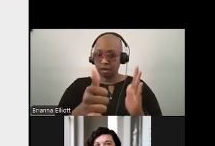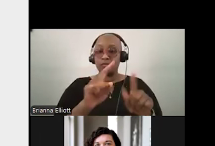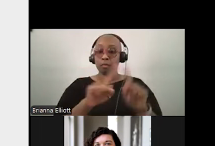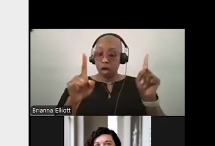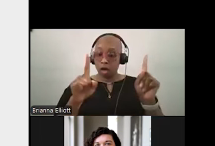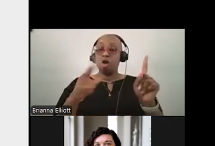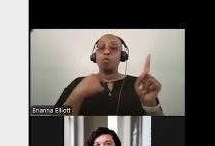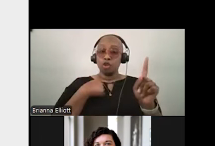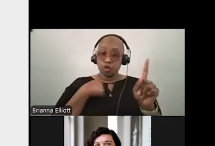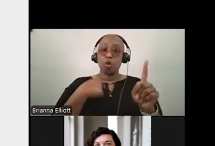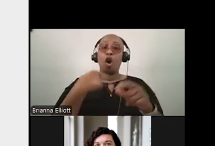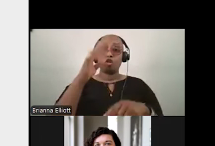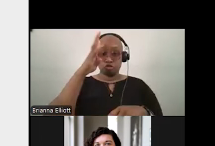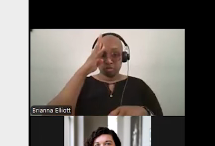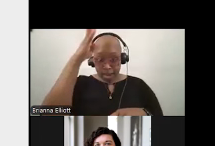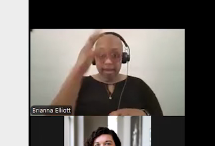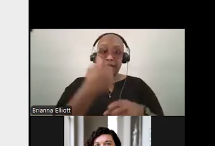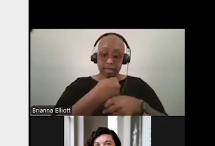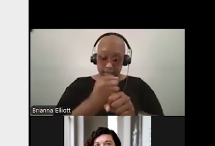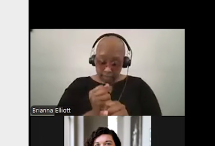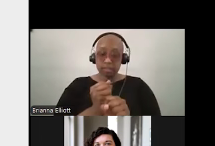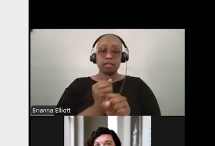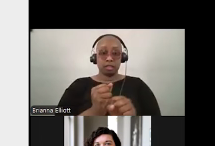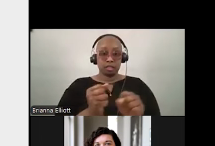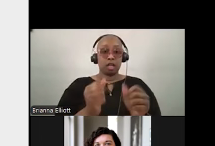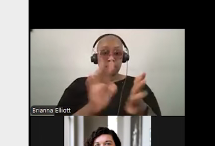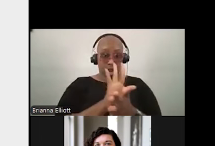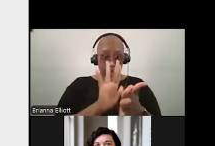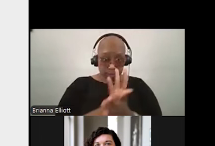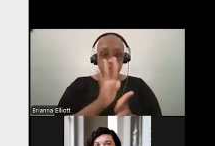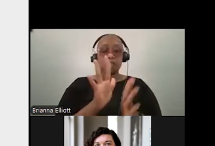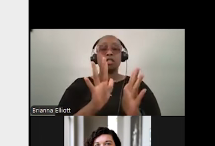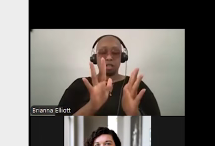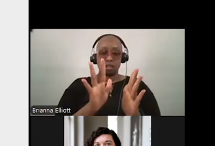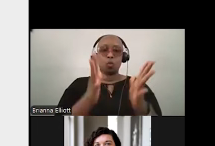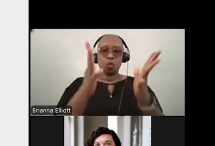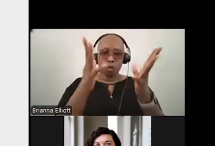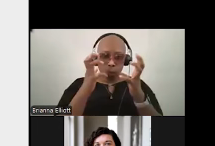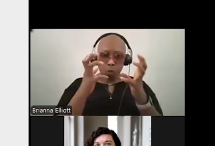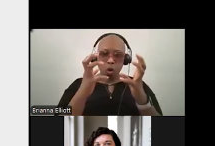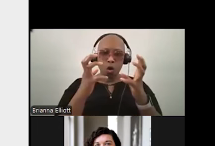plain language. We want to make sure that that navigation is predictable. We want consistent